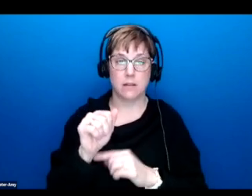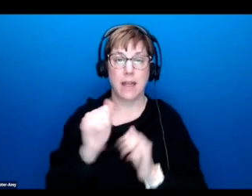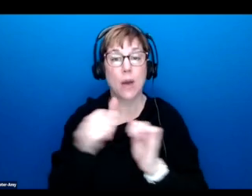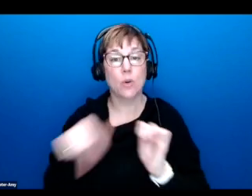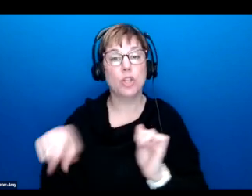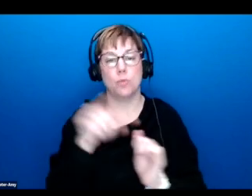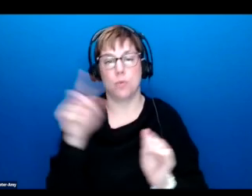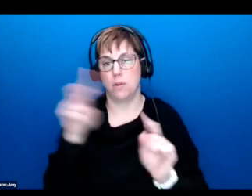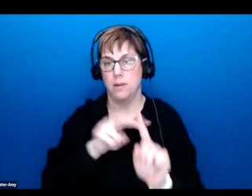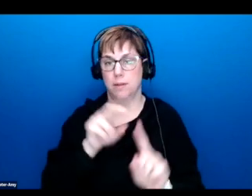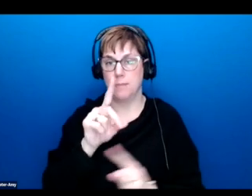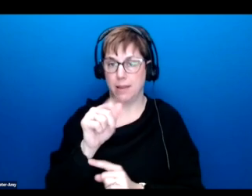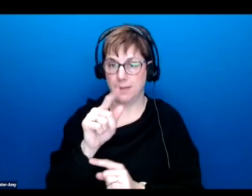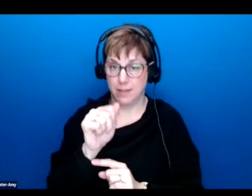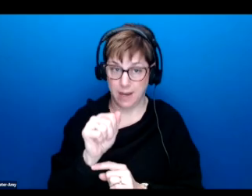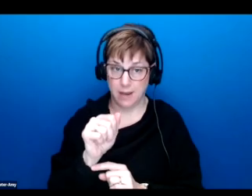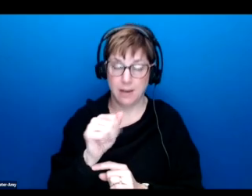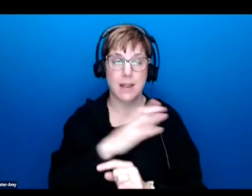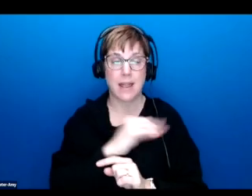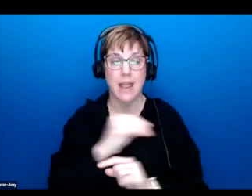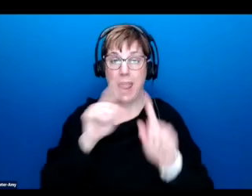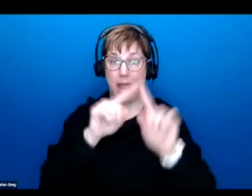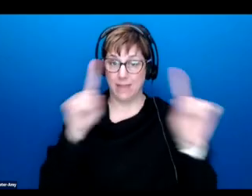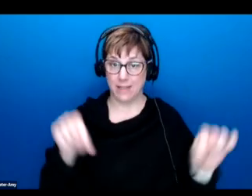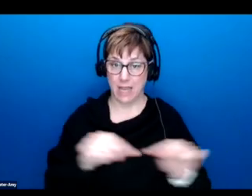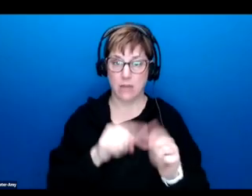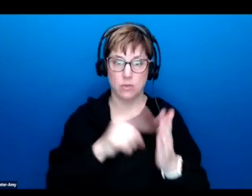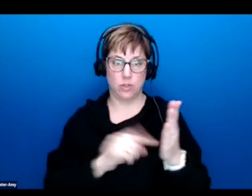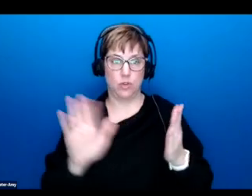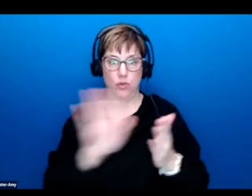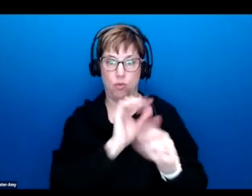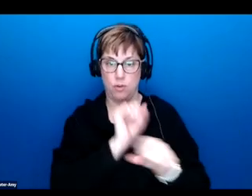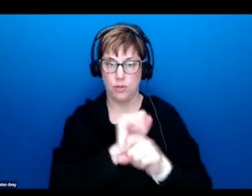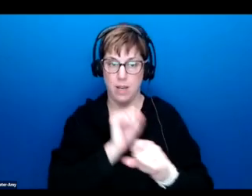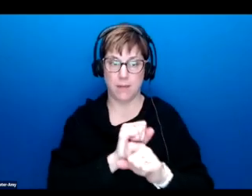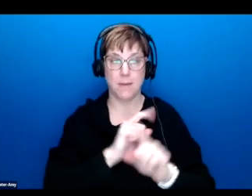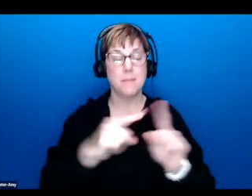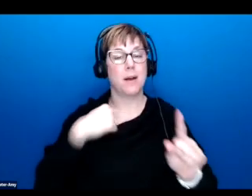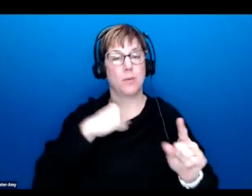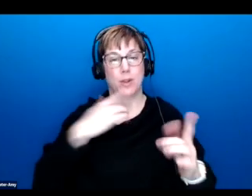apply this data and the dashboard to what you do. But we're excited to hear from you.